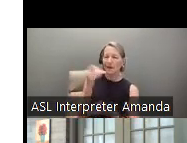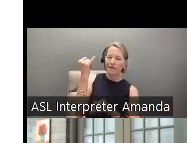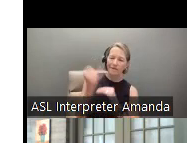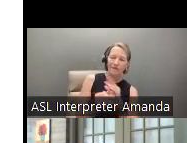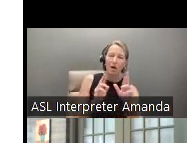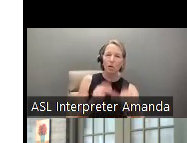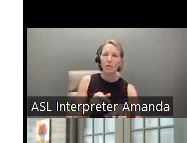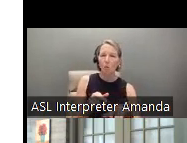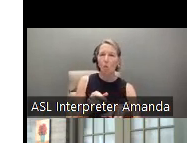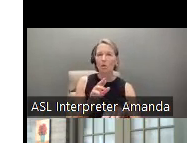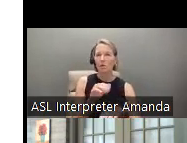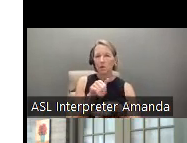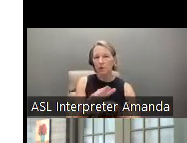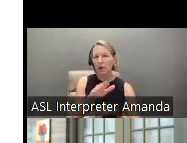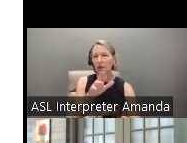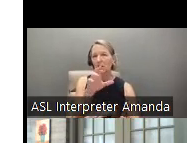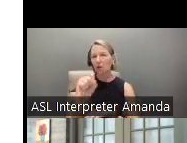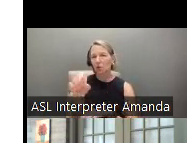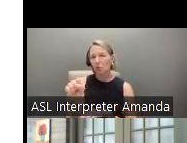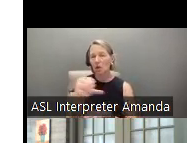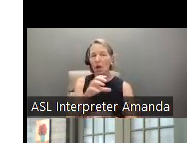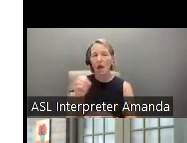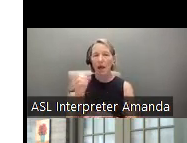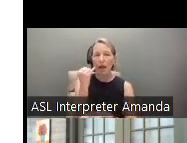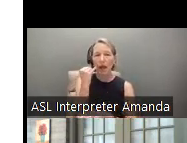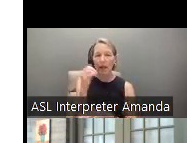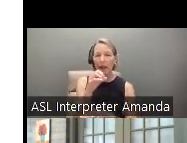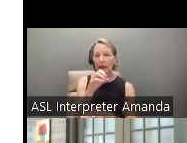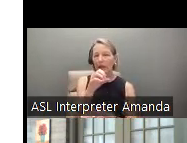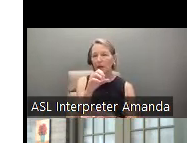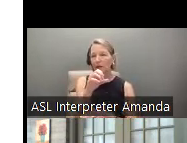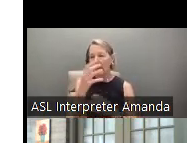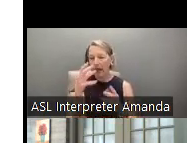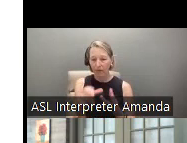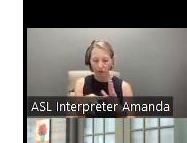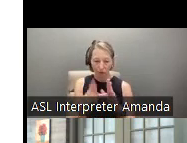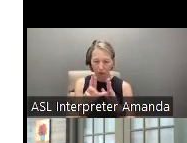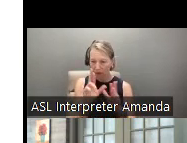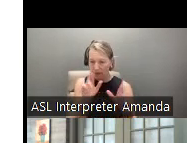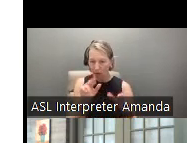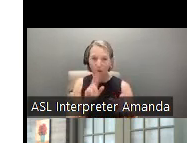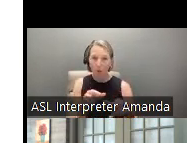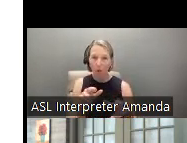Social Security and um if they once they review the report and if everything is go we'll send